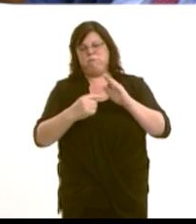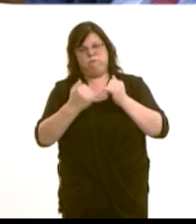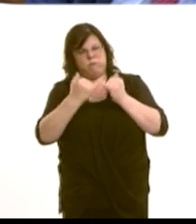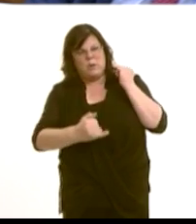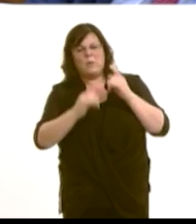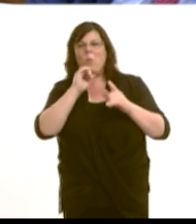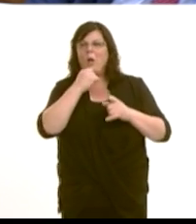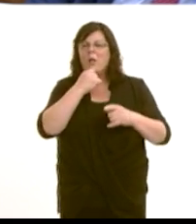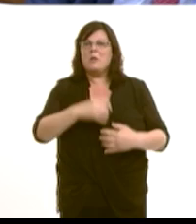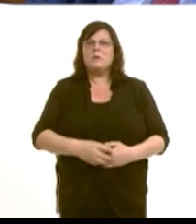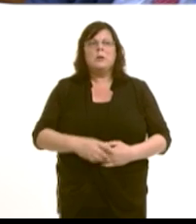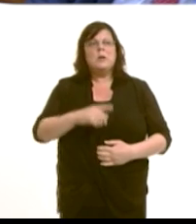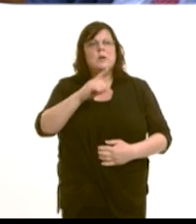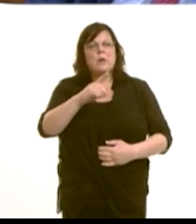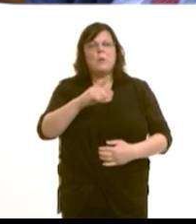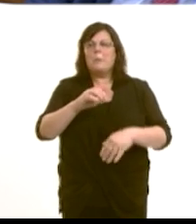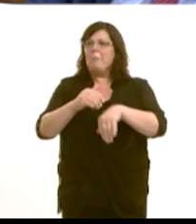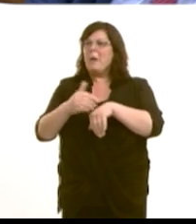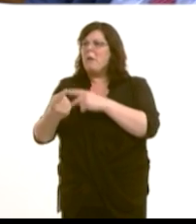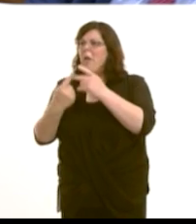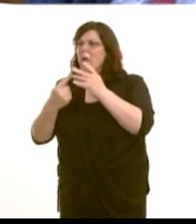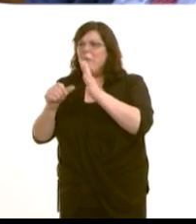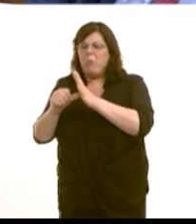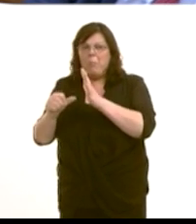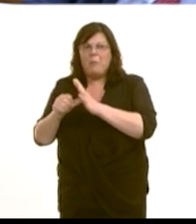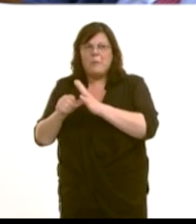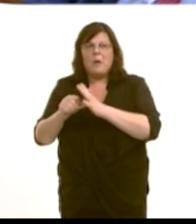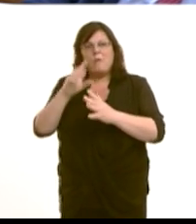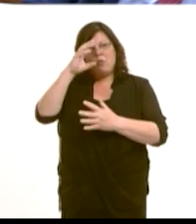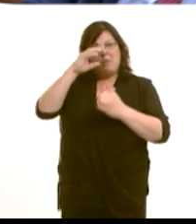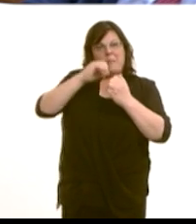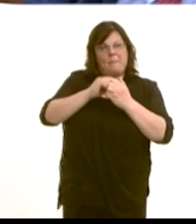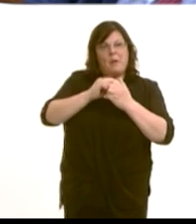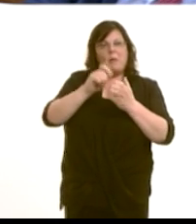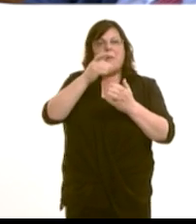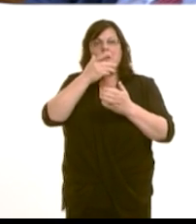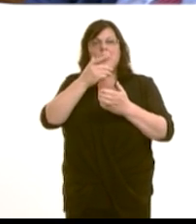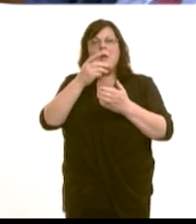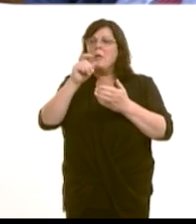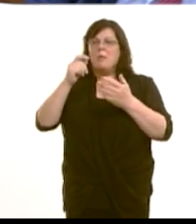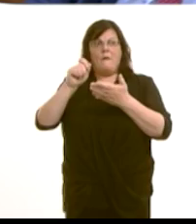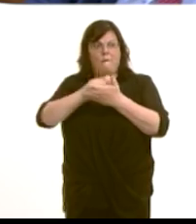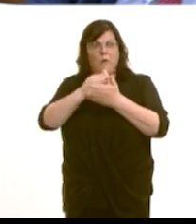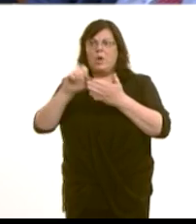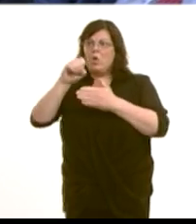regardless of the other issues, bearing in mind the way that people voted, access to the single market without tariffs remains.